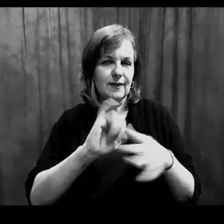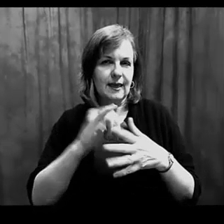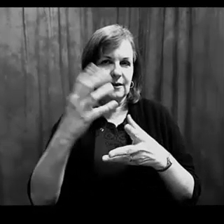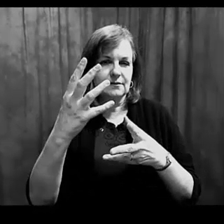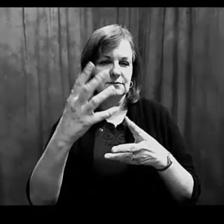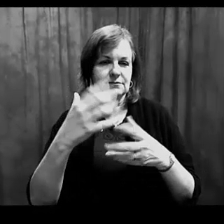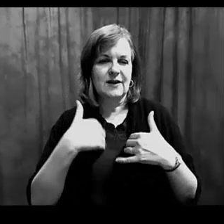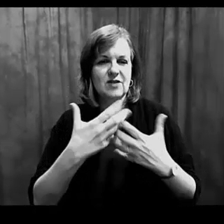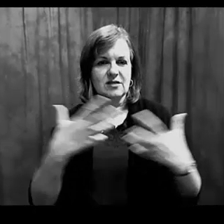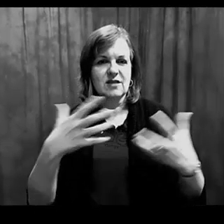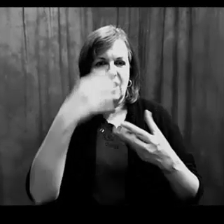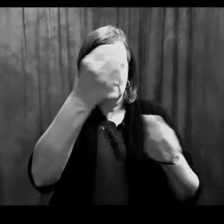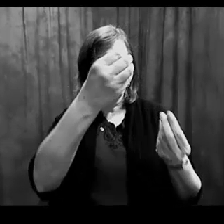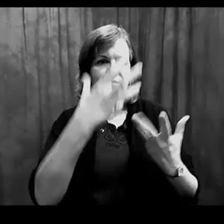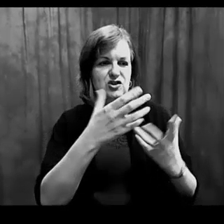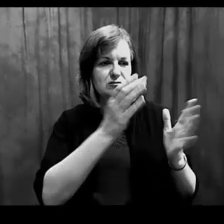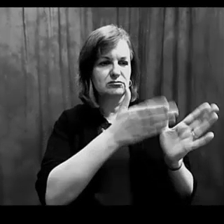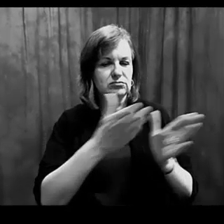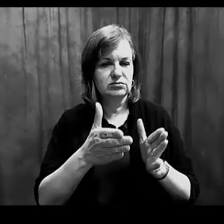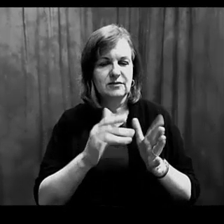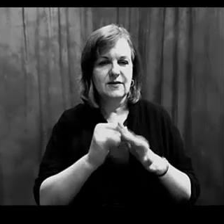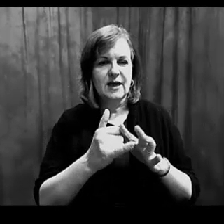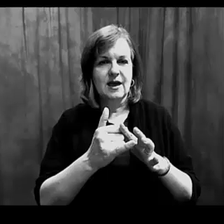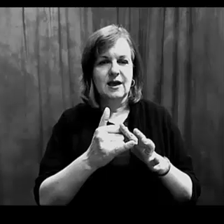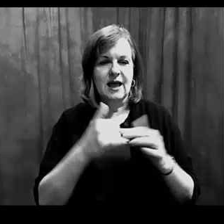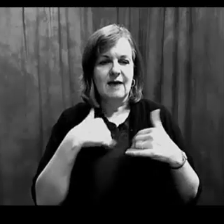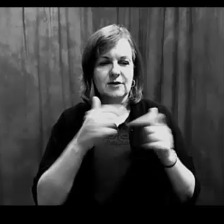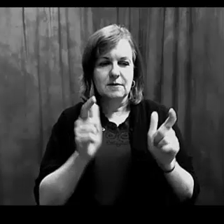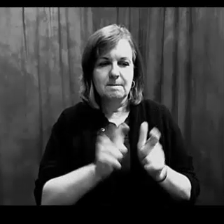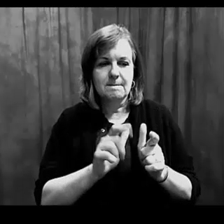large umbrellas of information